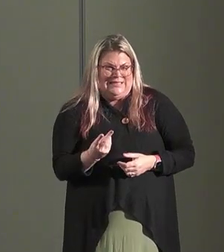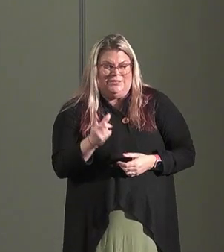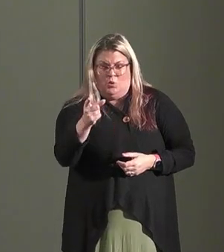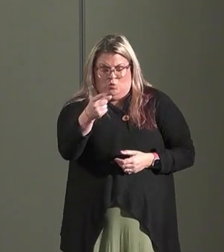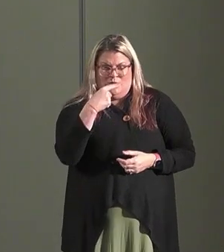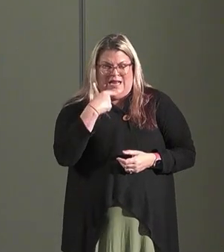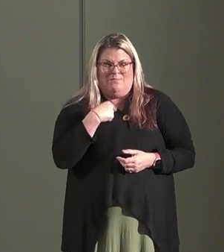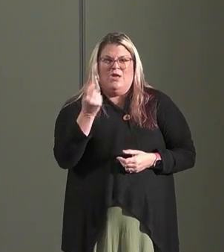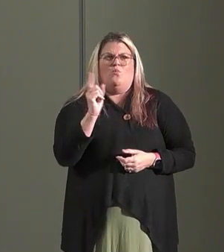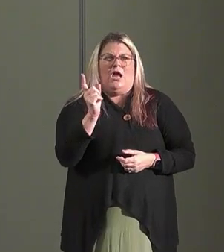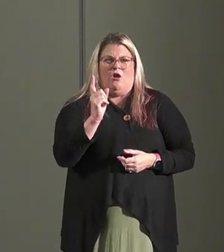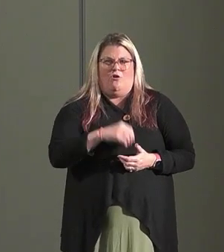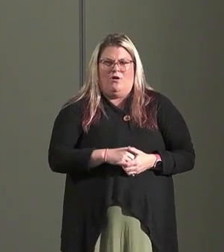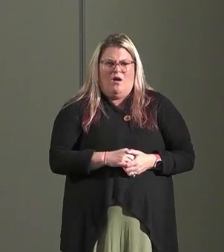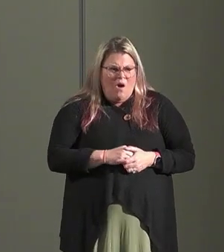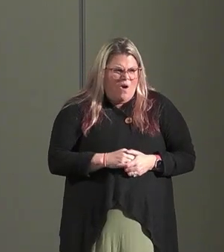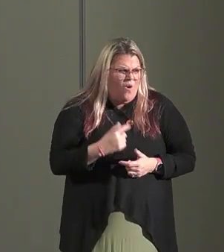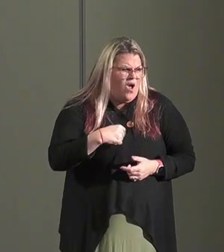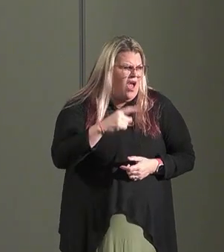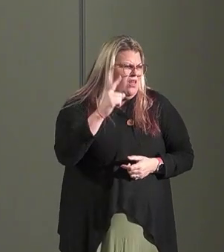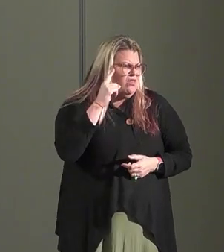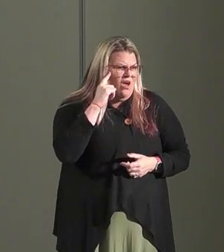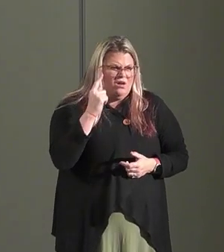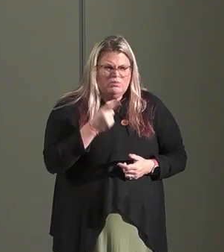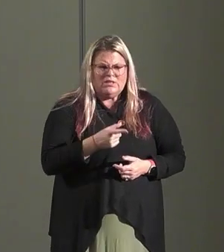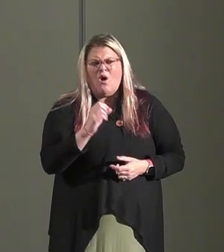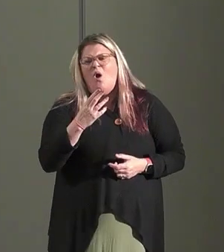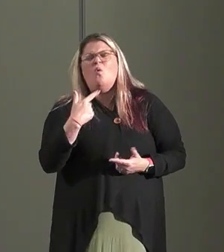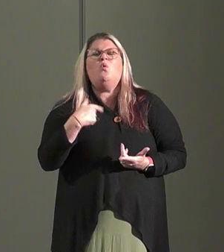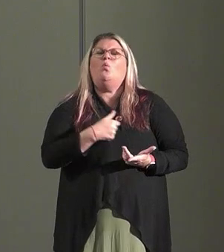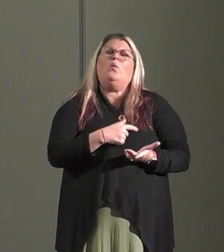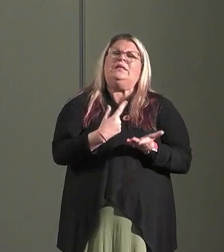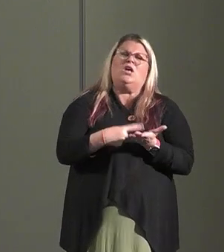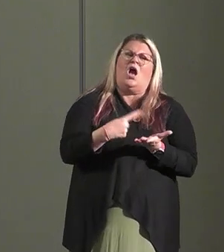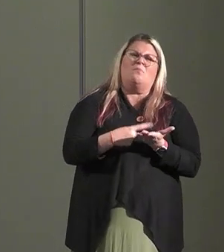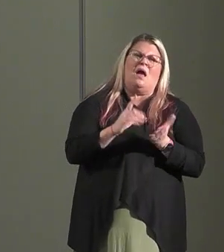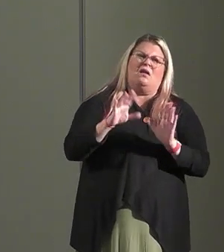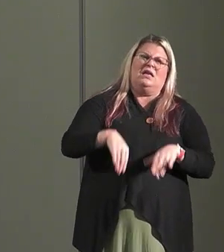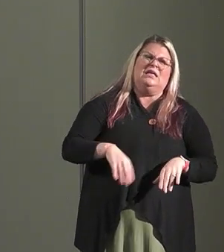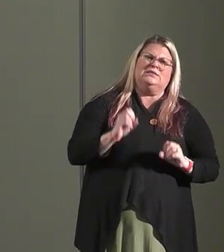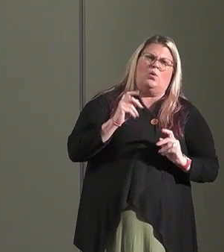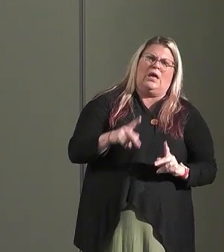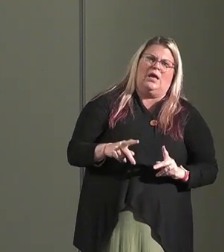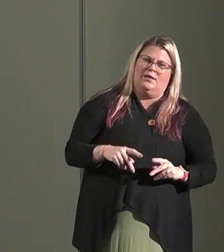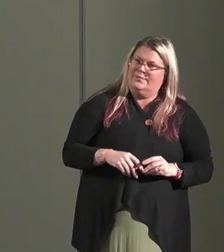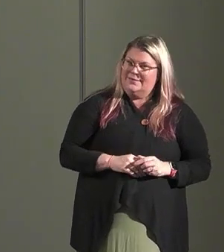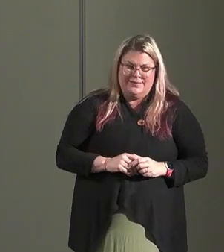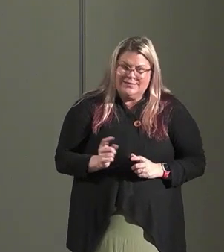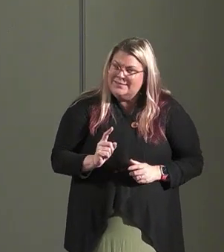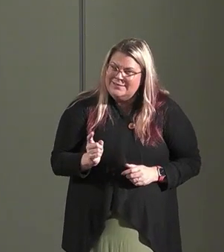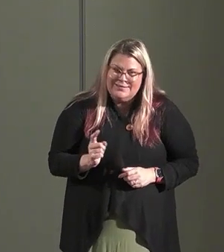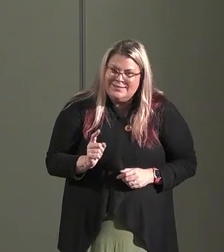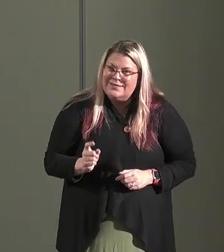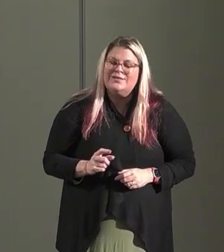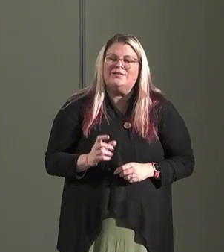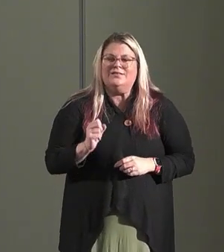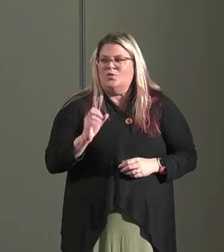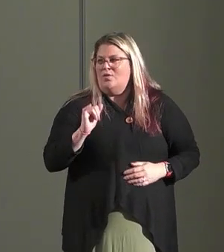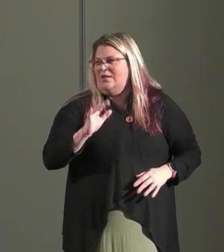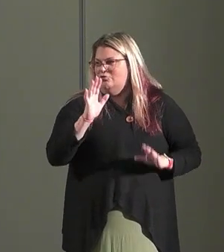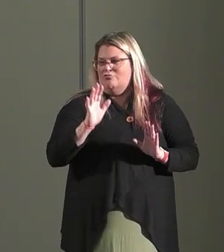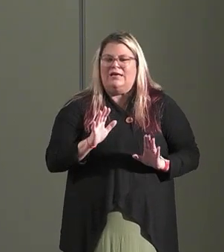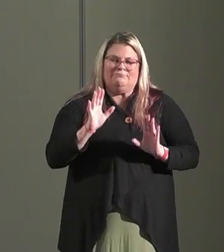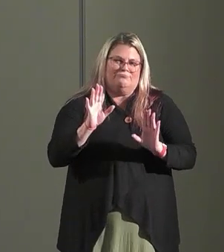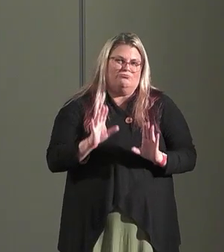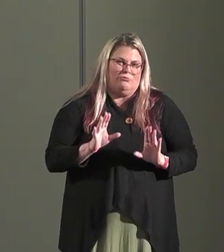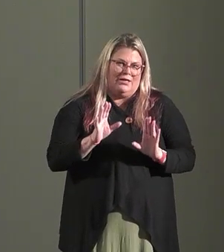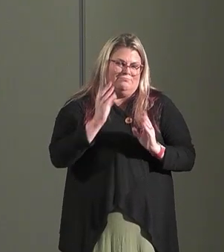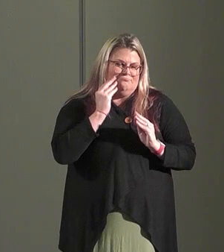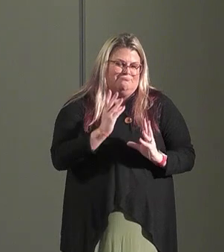at. We talked about it. Talk is cheap. So I think that is the great notation.